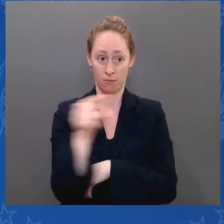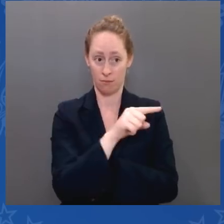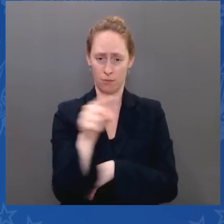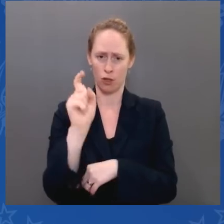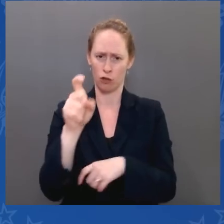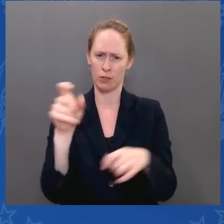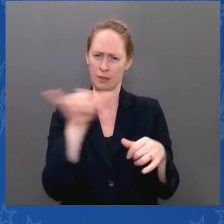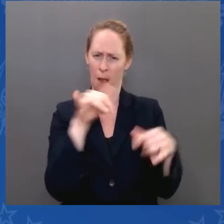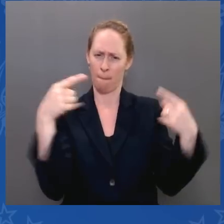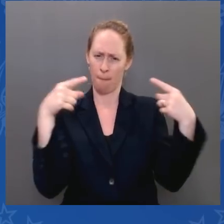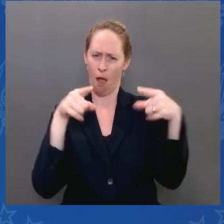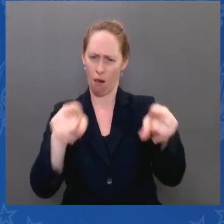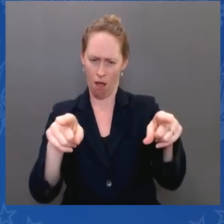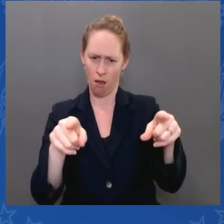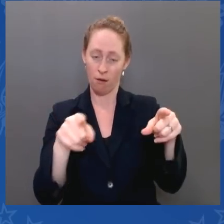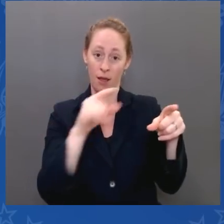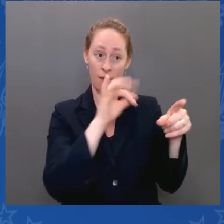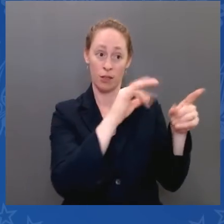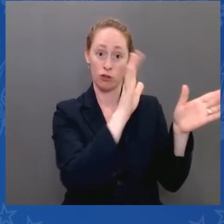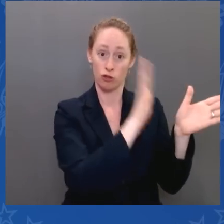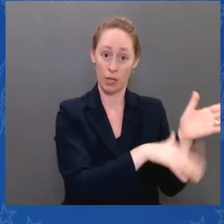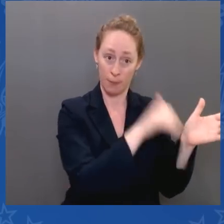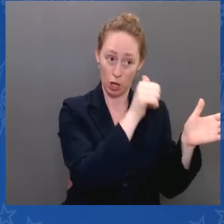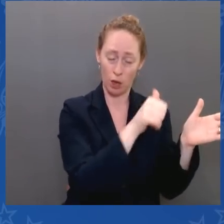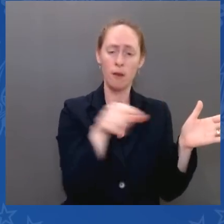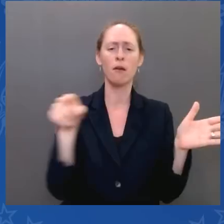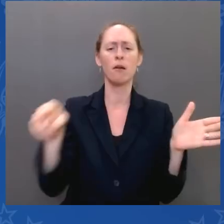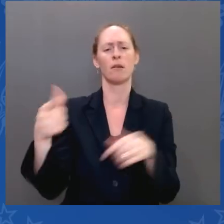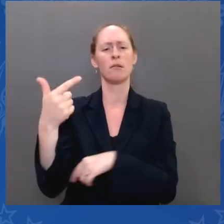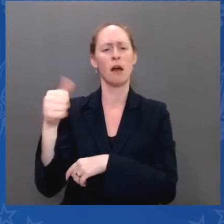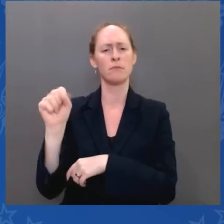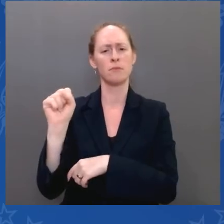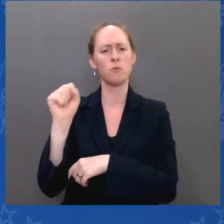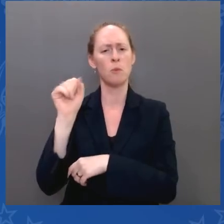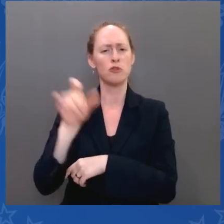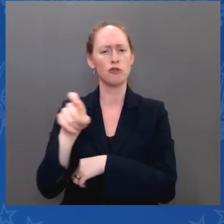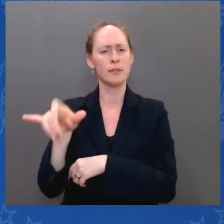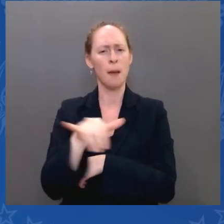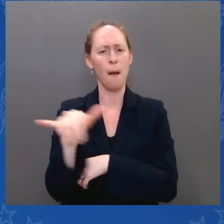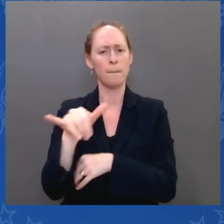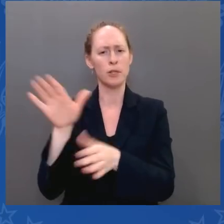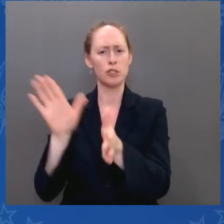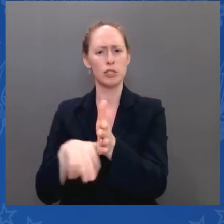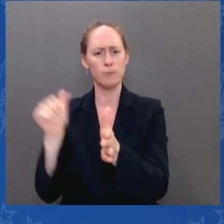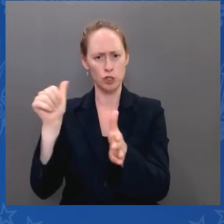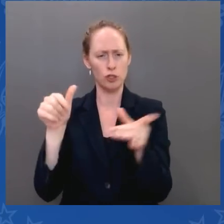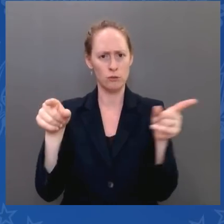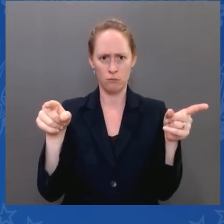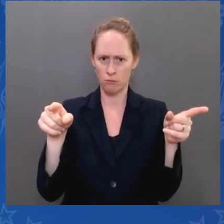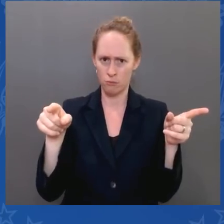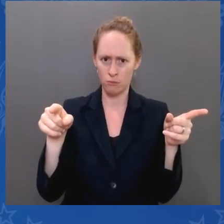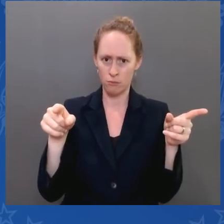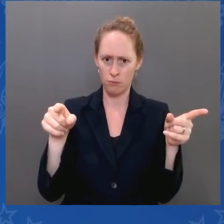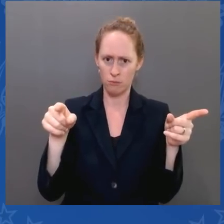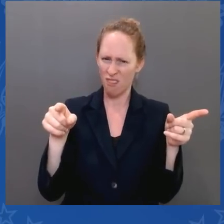if industry passes along cost savings to consumers. This would bring the national average retail price to around $4.00.